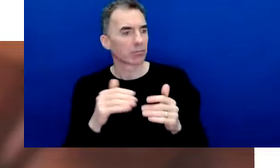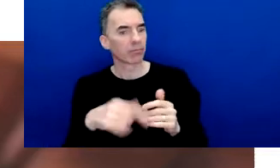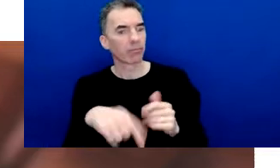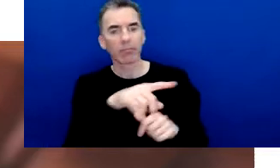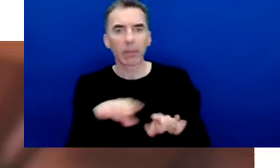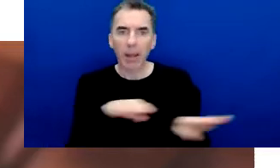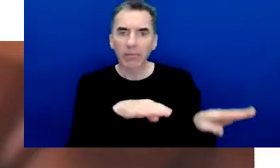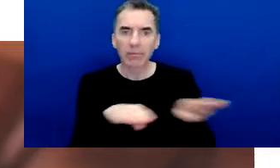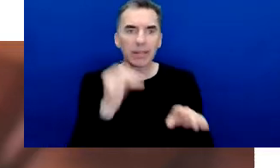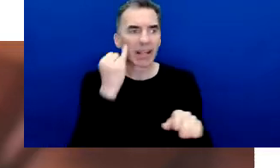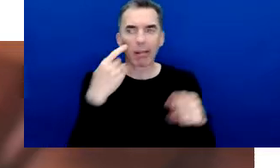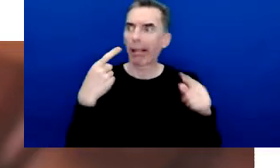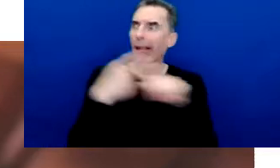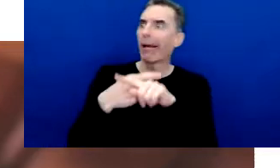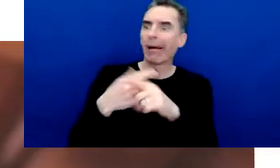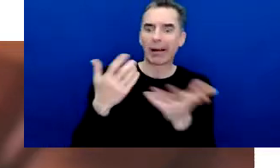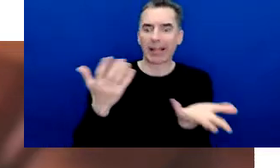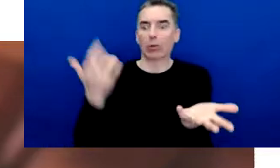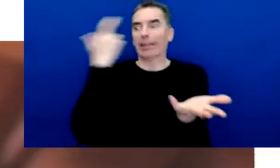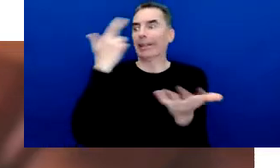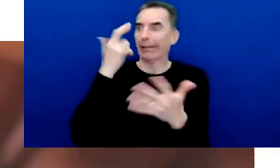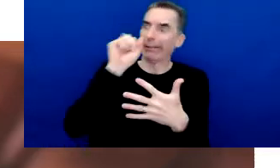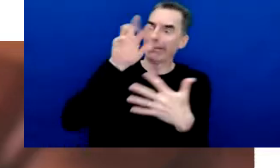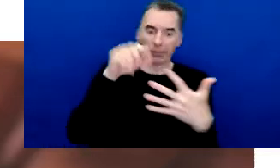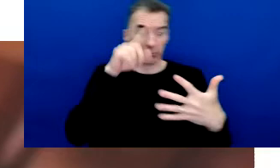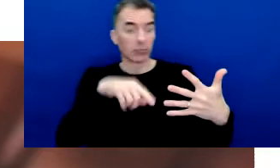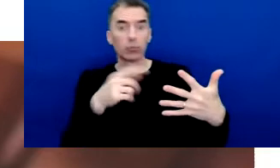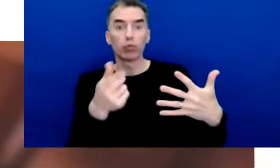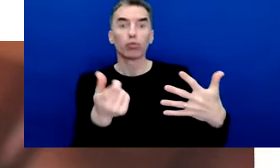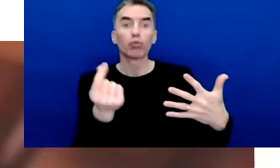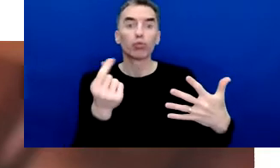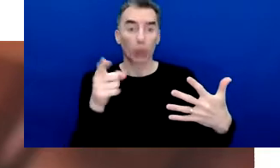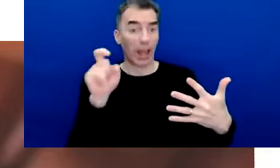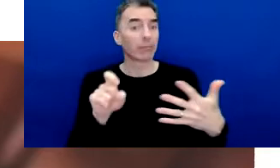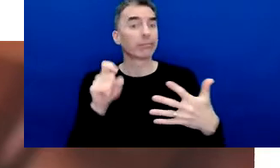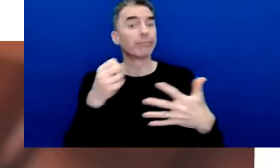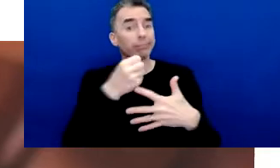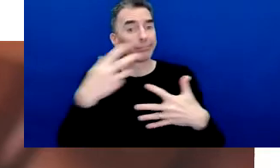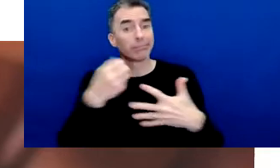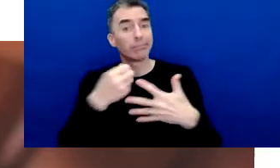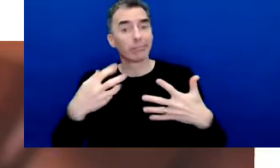If they can't make it to some of these or address some of these issues. Because if not,